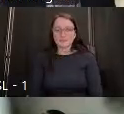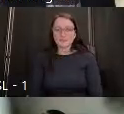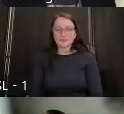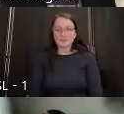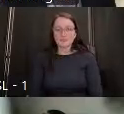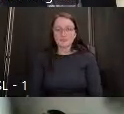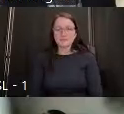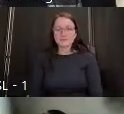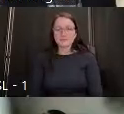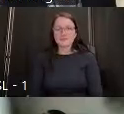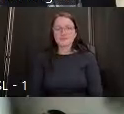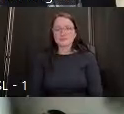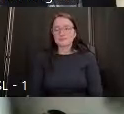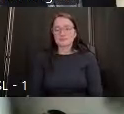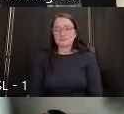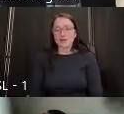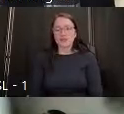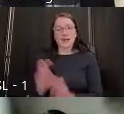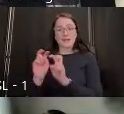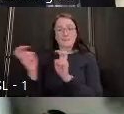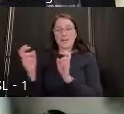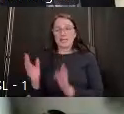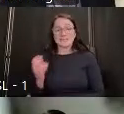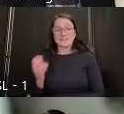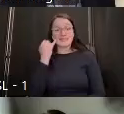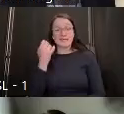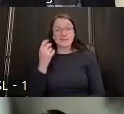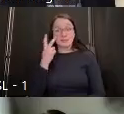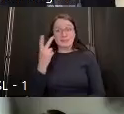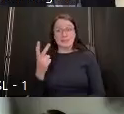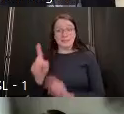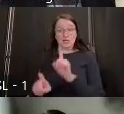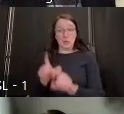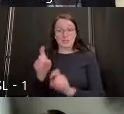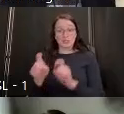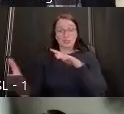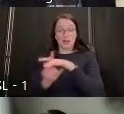Gillian, Mike or Tara if you do see something in the Q&A that you would like to respond to,